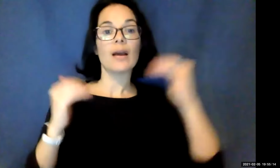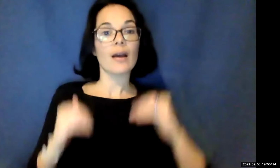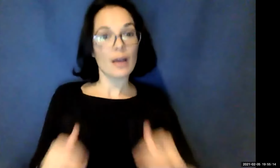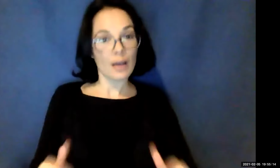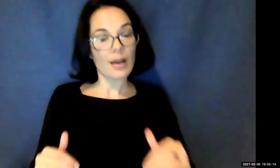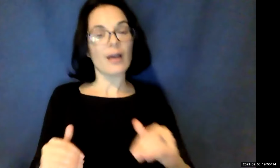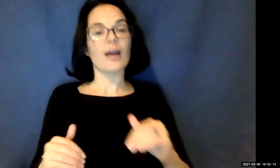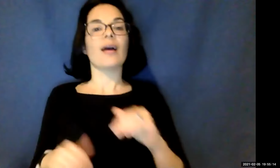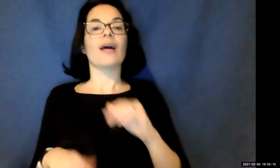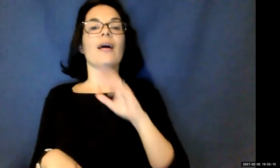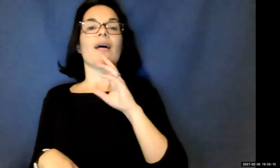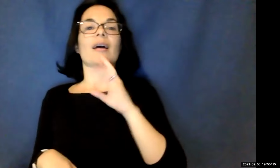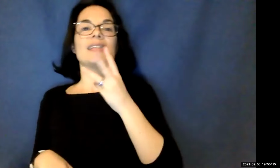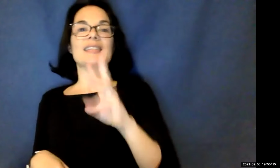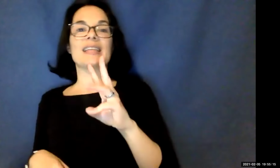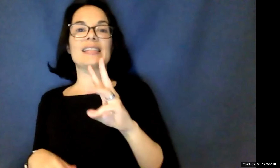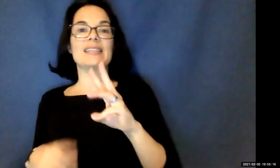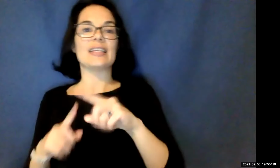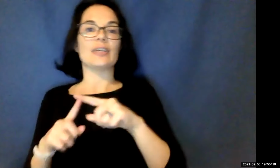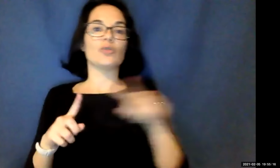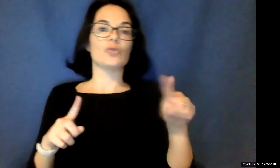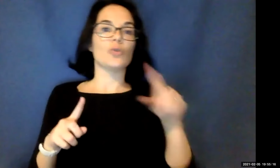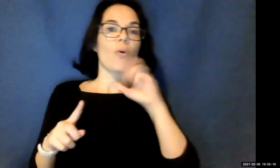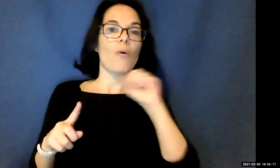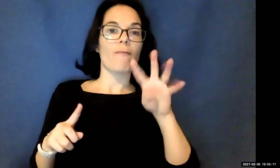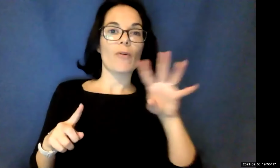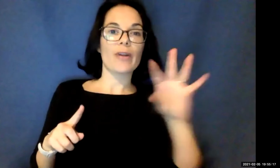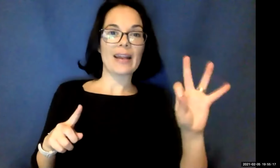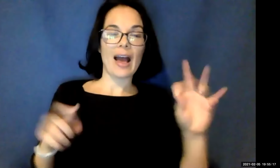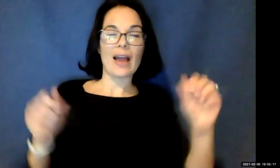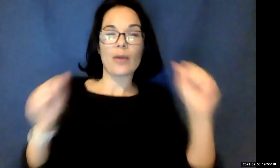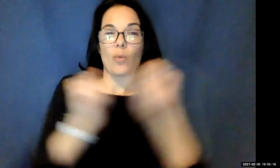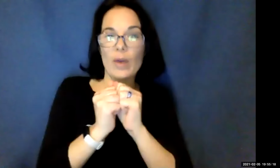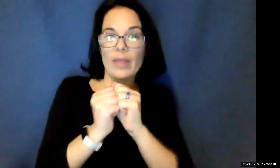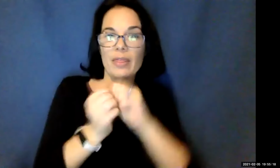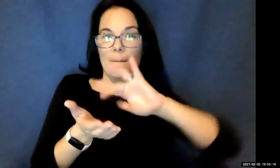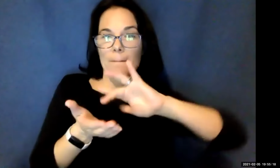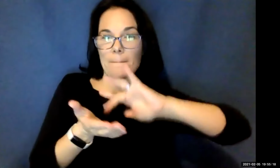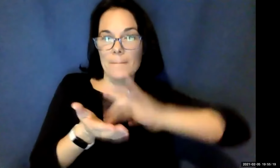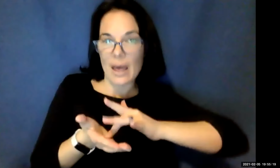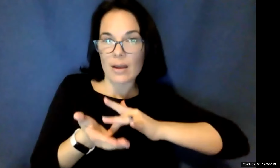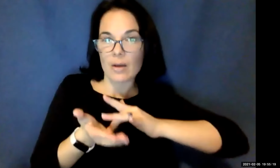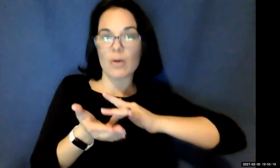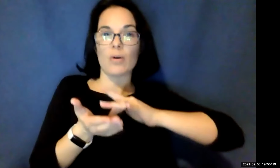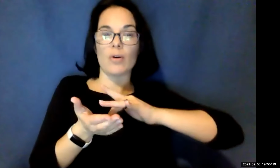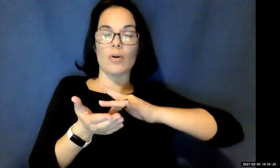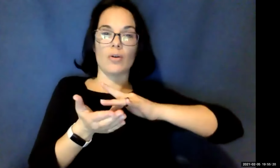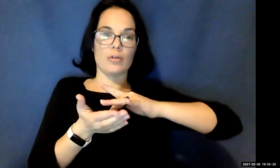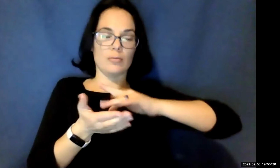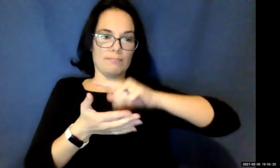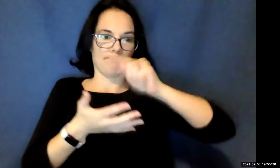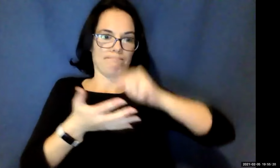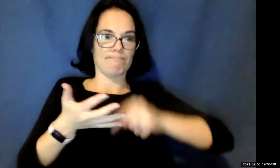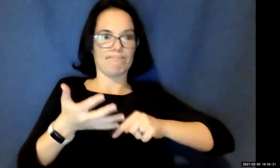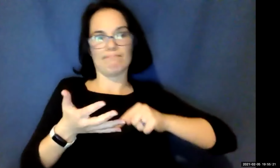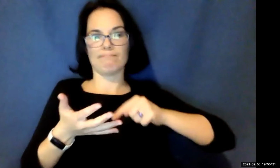with medical conditions or underlying conditions that predispose someone to severe versions of COVID if they got COVID-19.